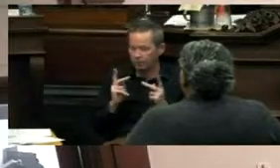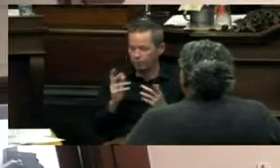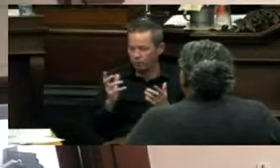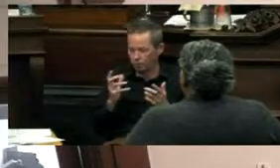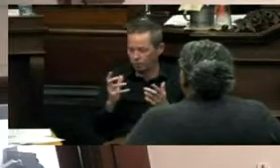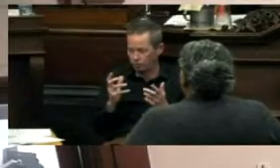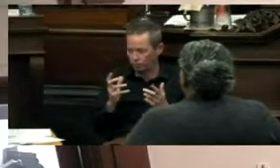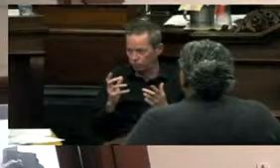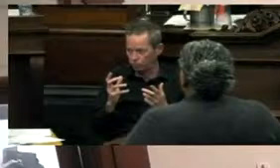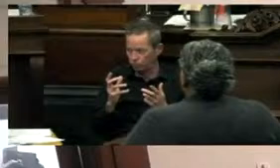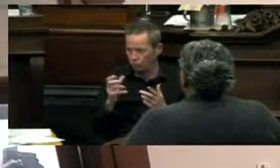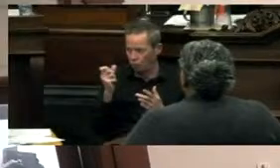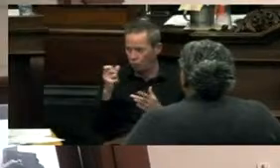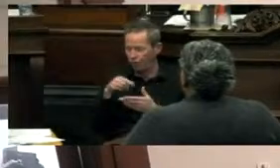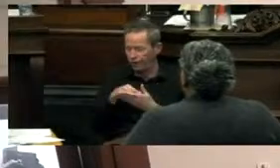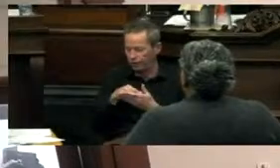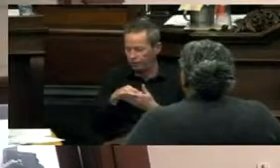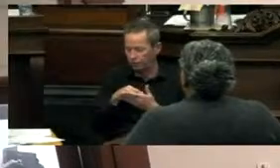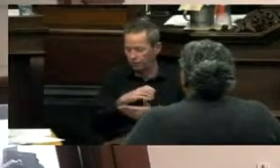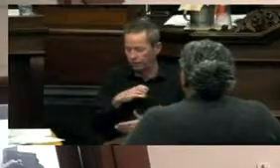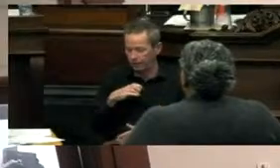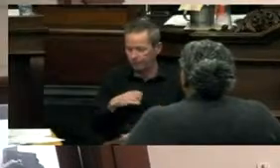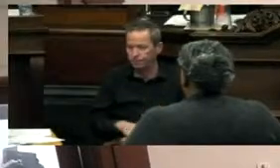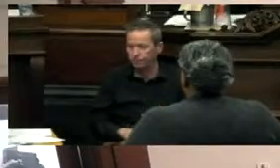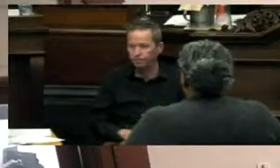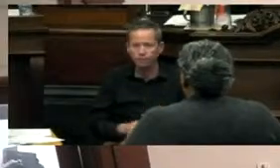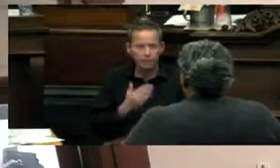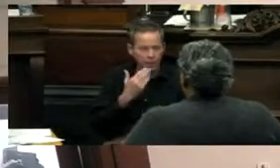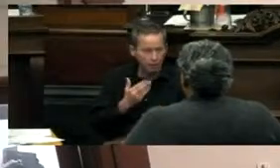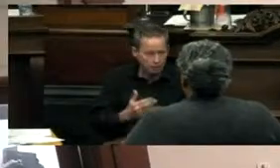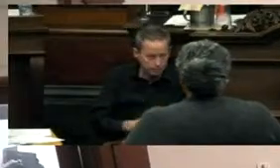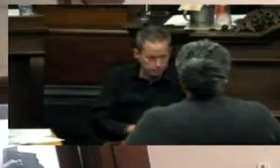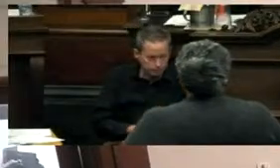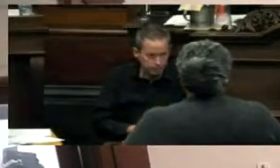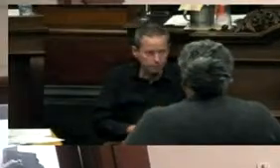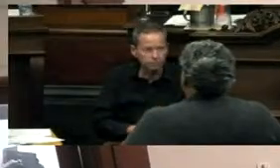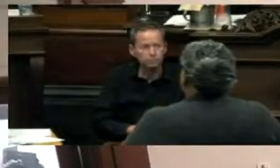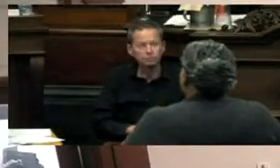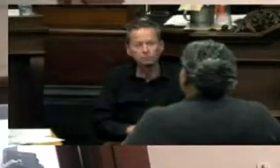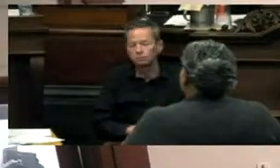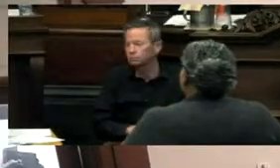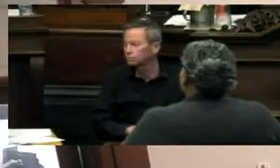have our last questioning, I would like to make a motion to see if people would want to hold